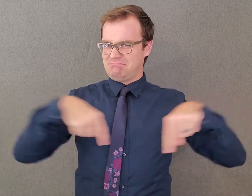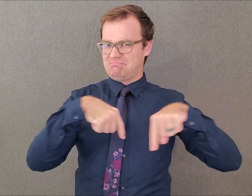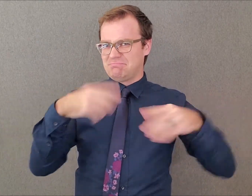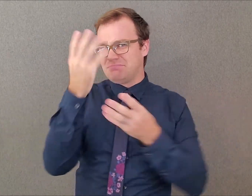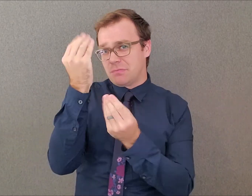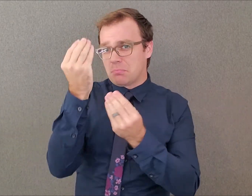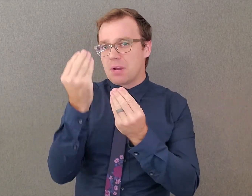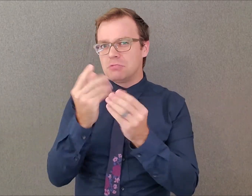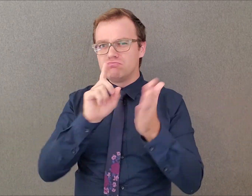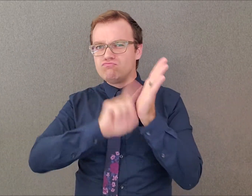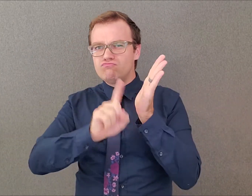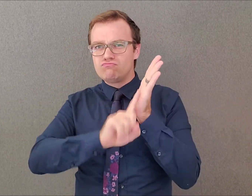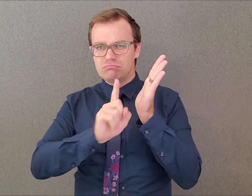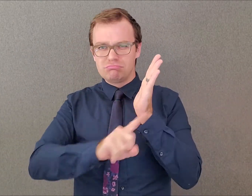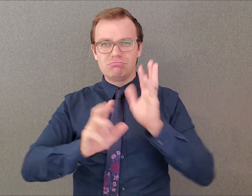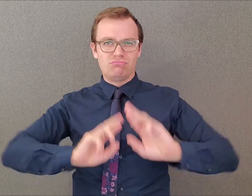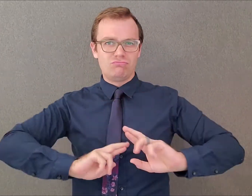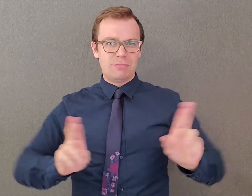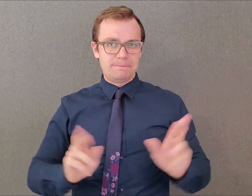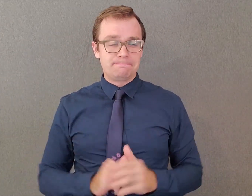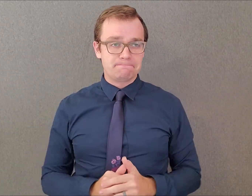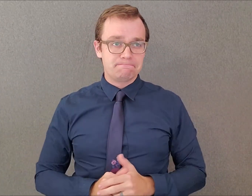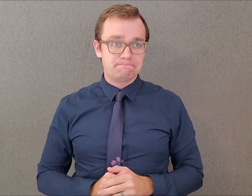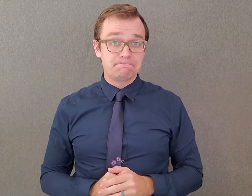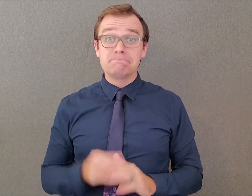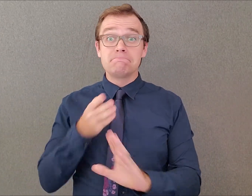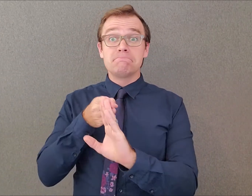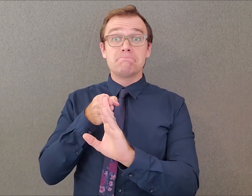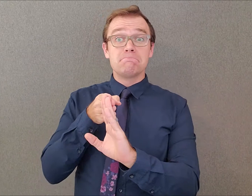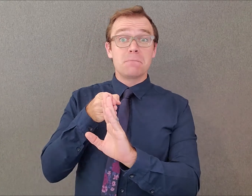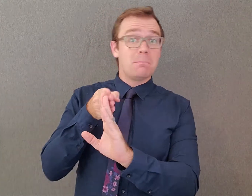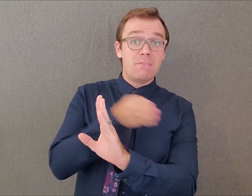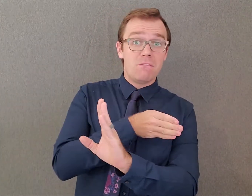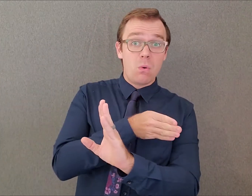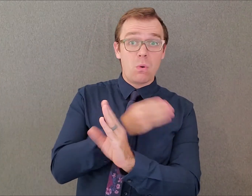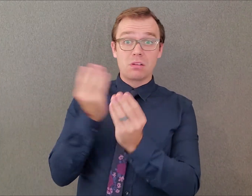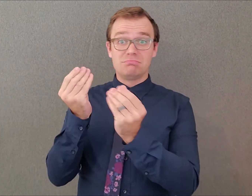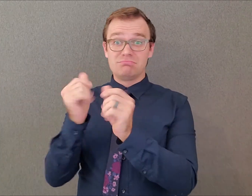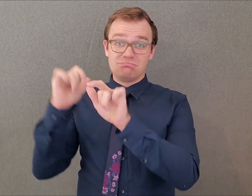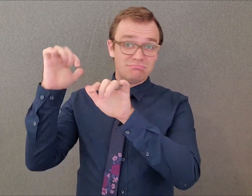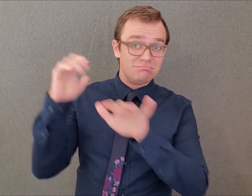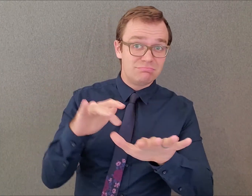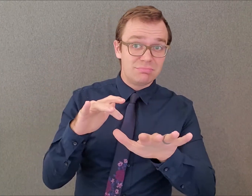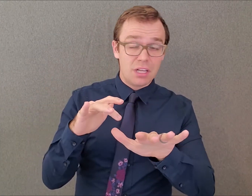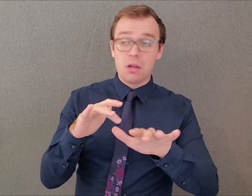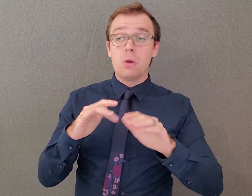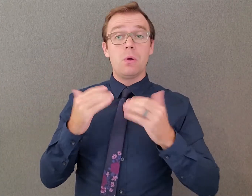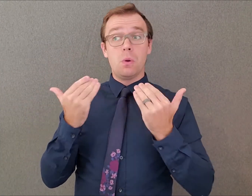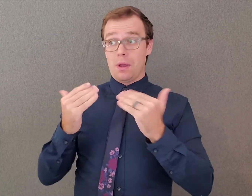about the landslide preparedness. Before landslide, rockslide,